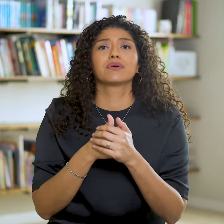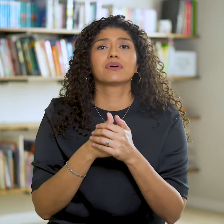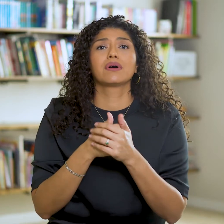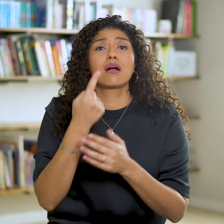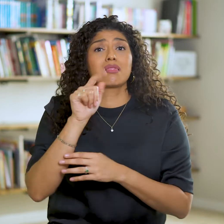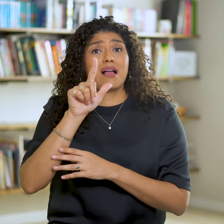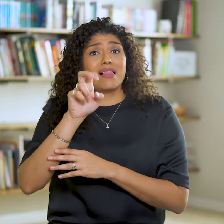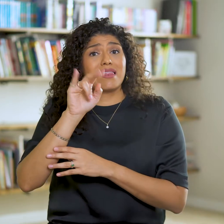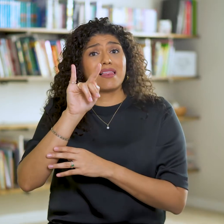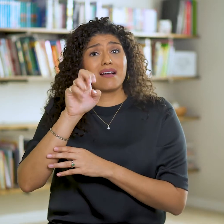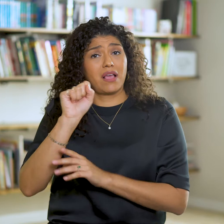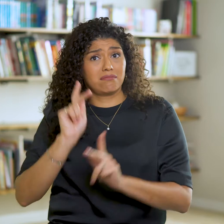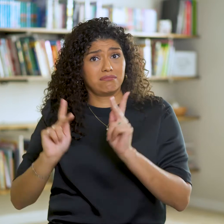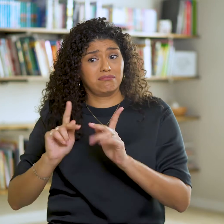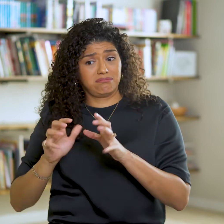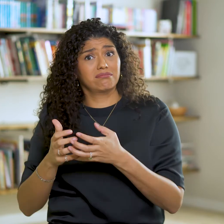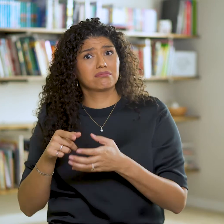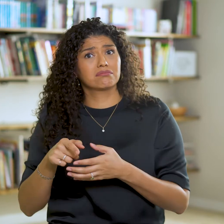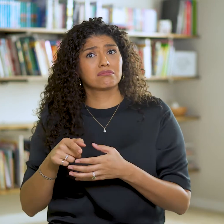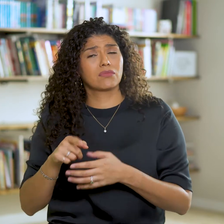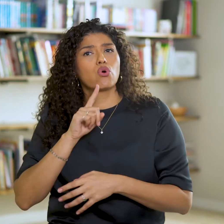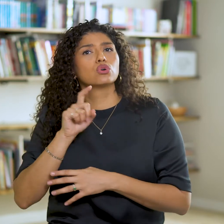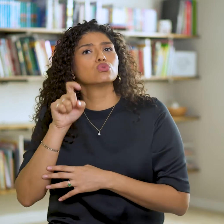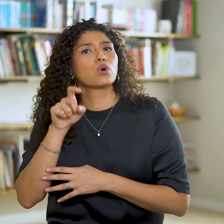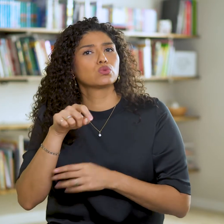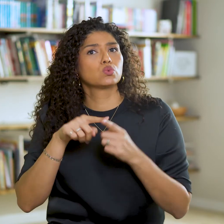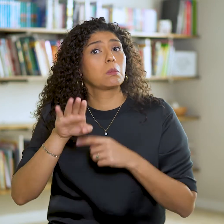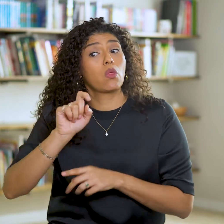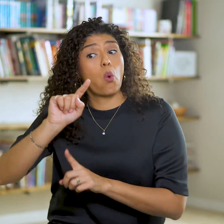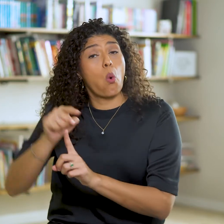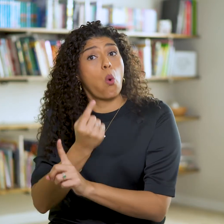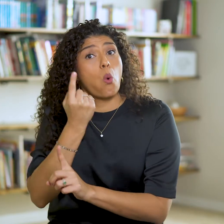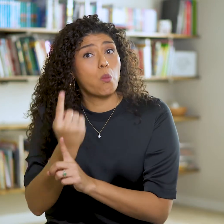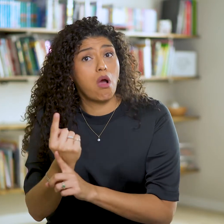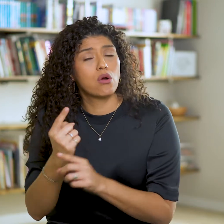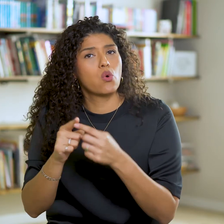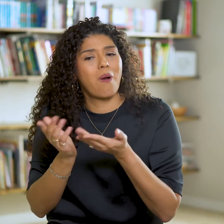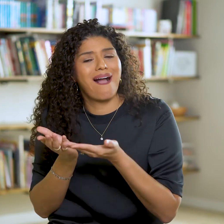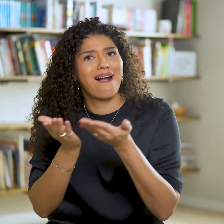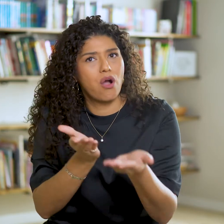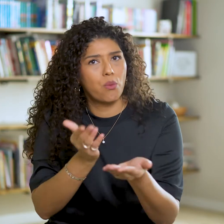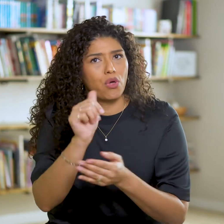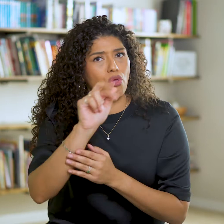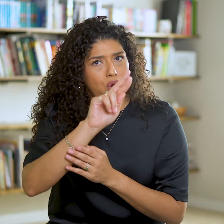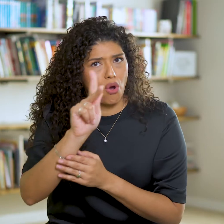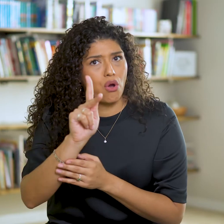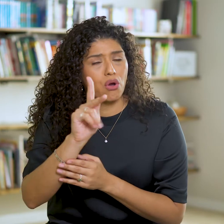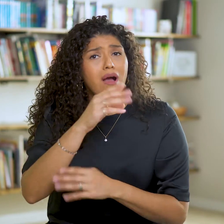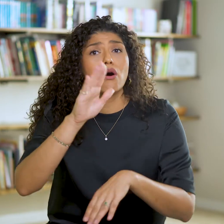It’s only supposed to be moved by Levites,